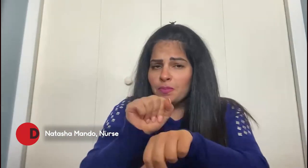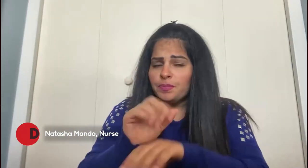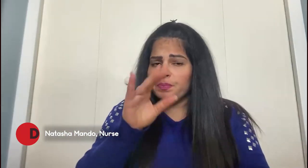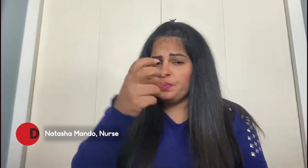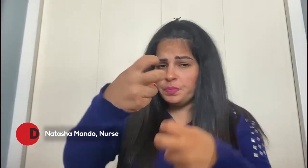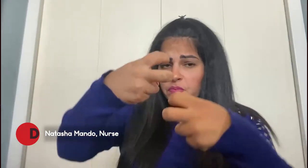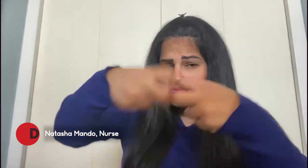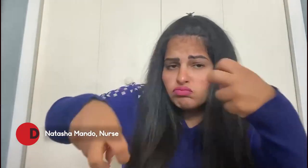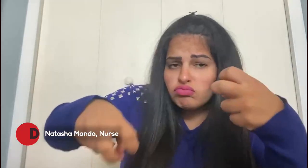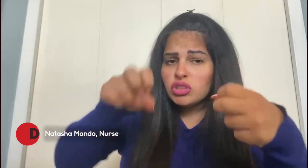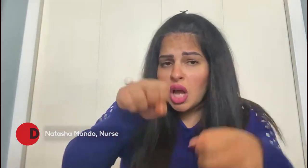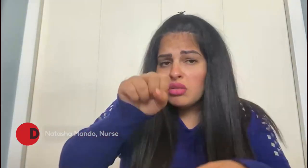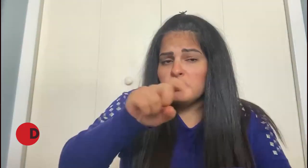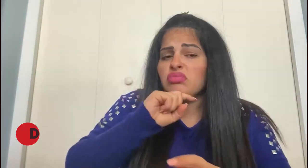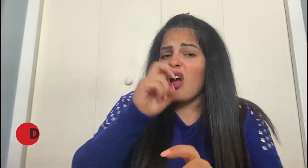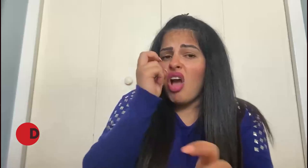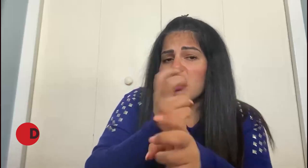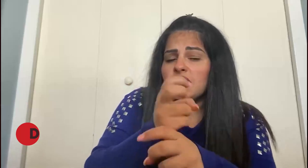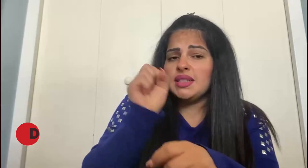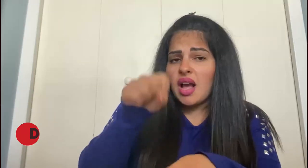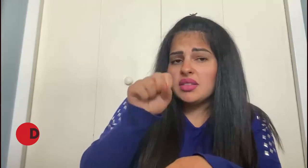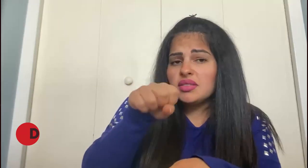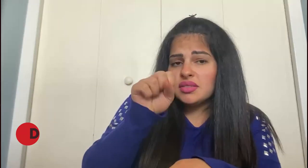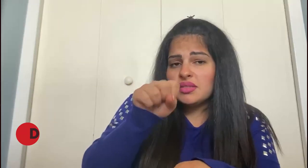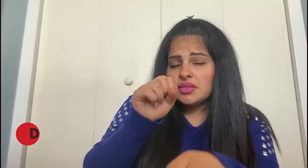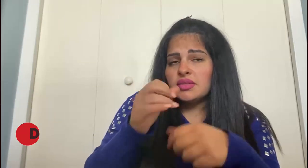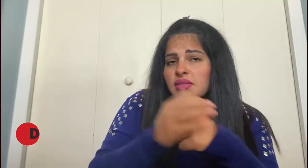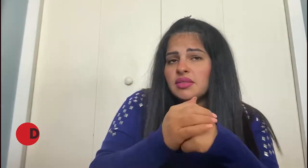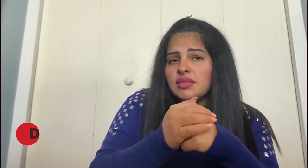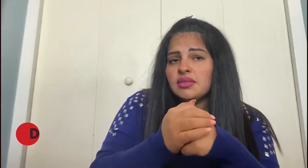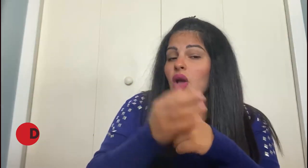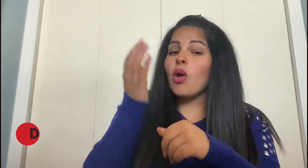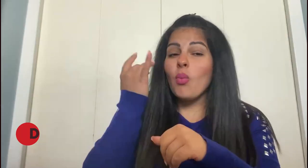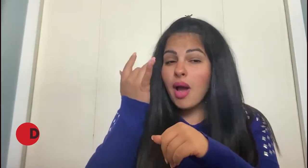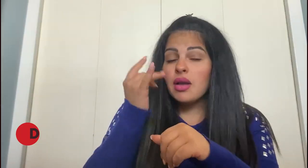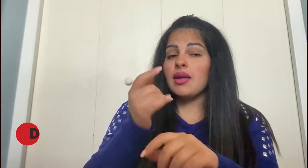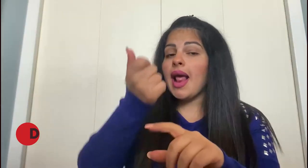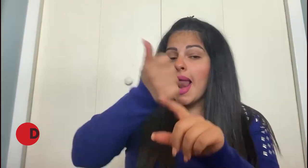I searched for jobs and yes it was tough and hard.